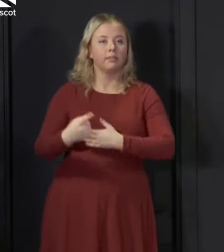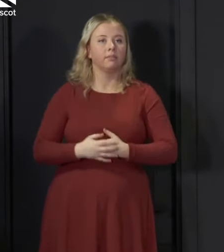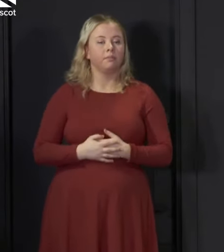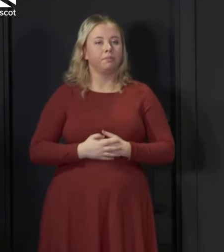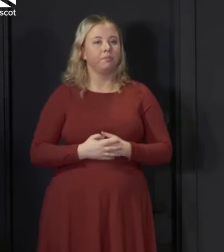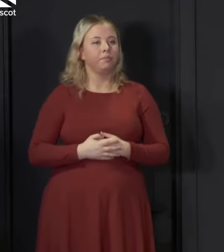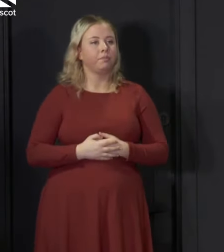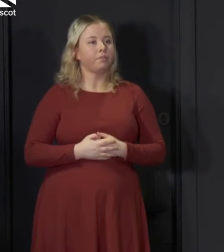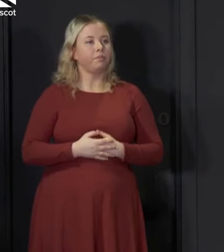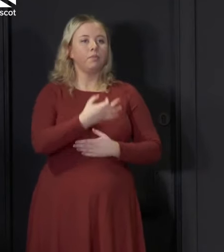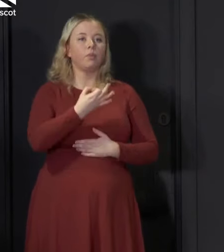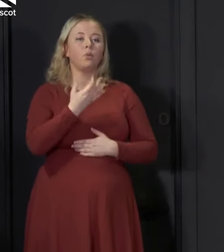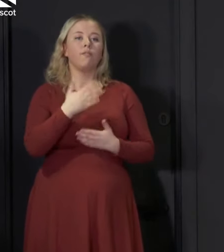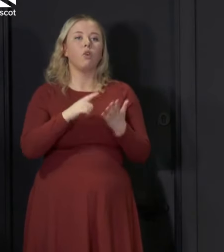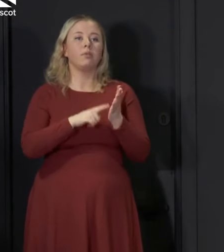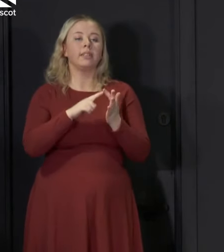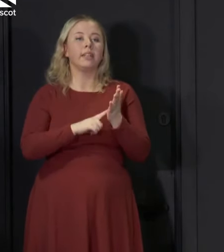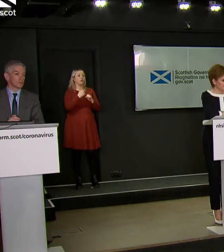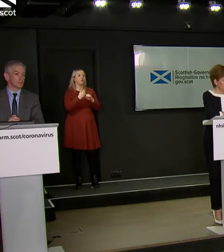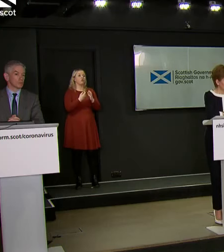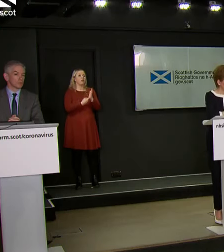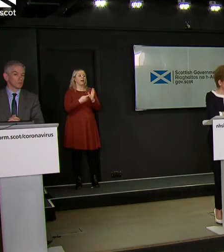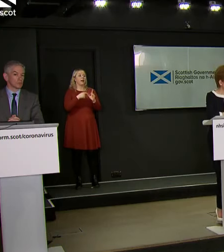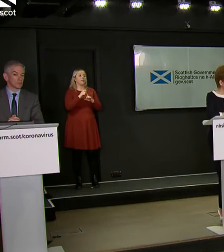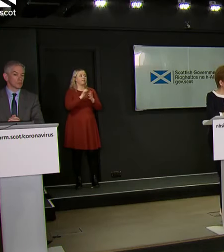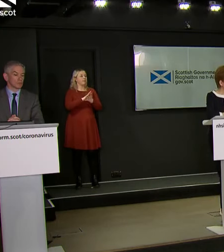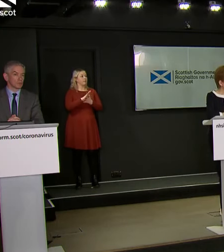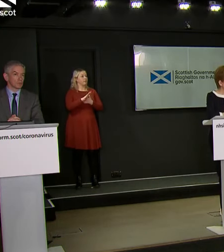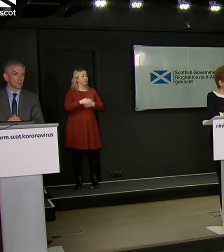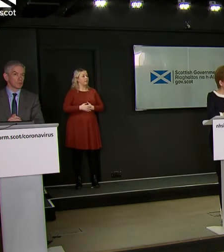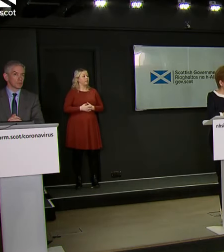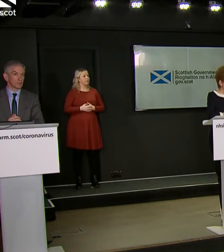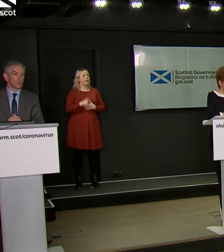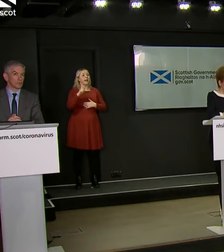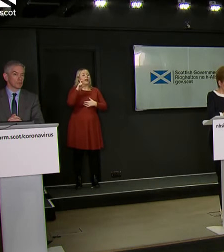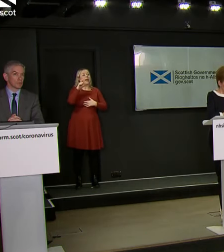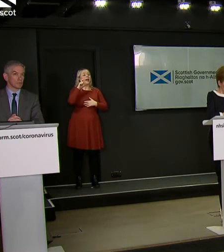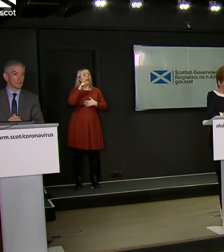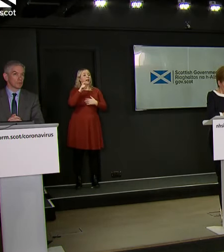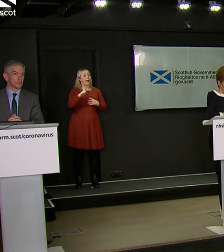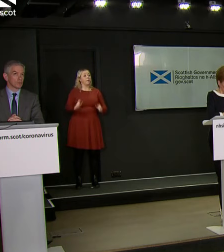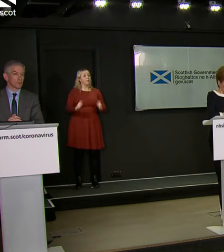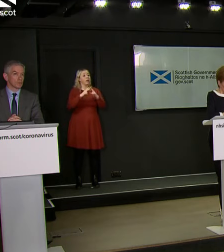Simon Johnson from the Telegraph. Cambridge University statisticians have said today they are looking at data across the